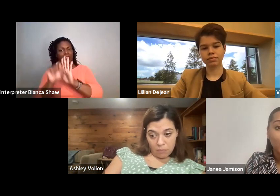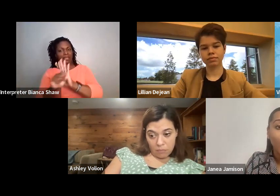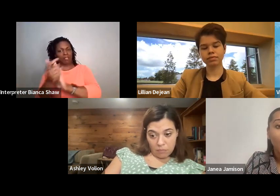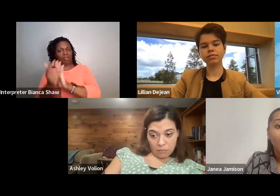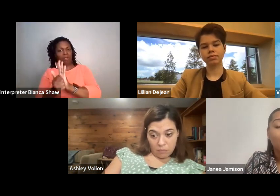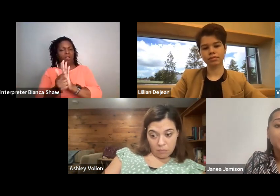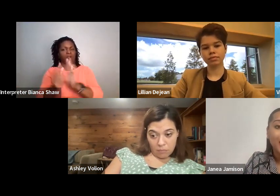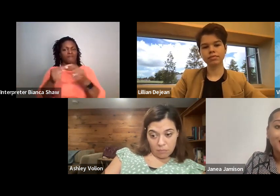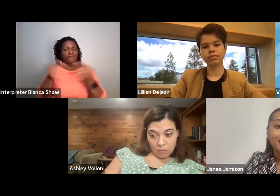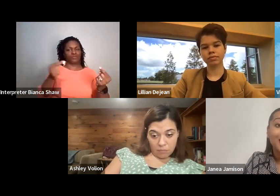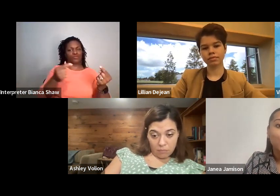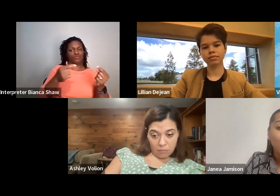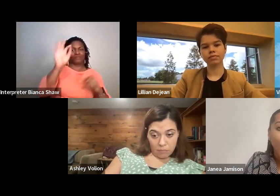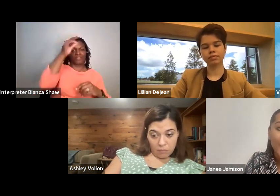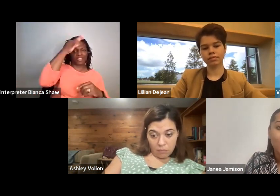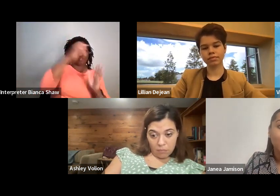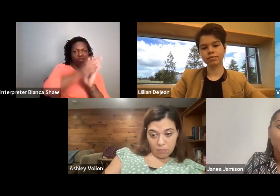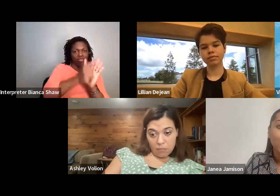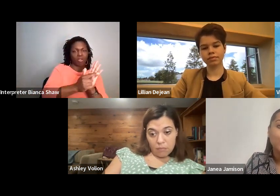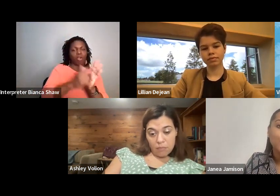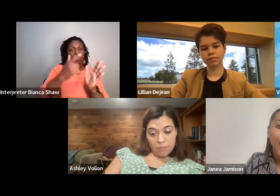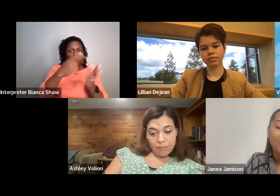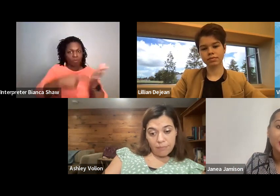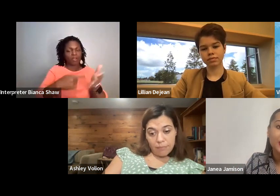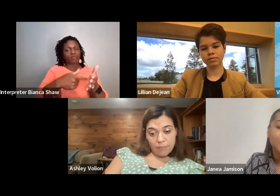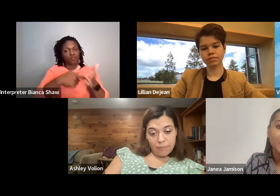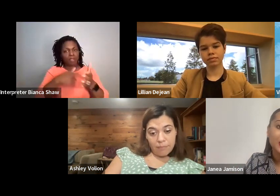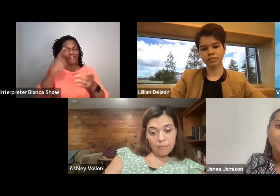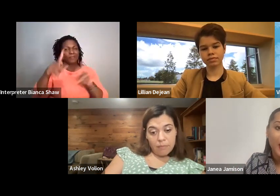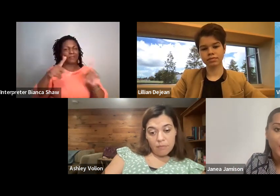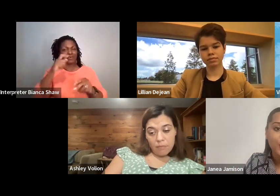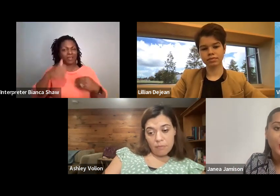And what's mandated and required for those who have accessibility barriers.